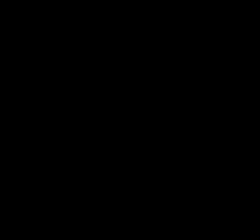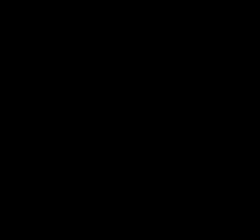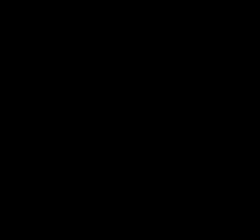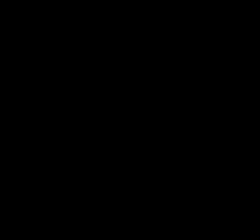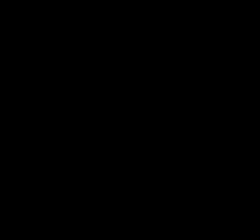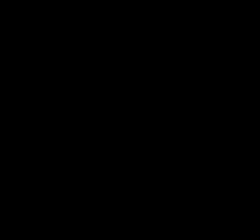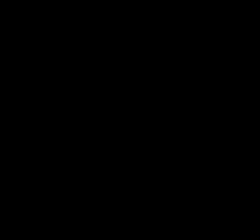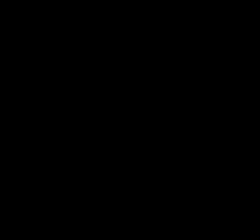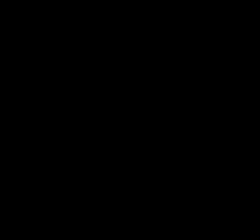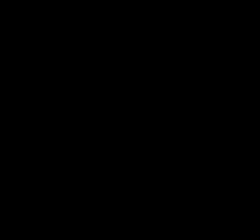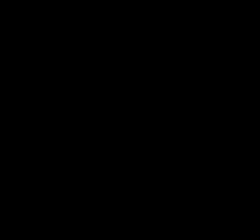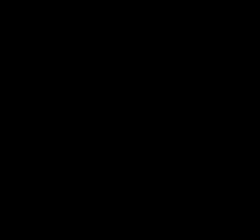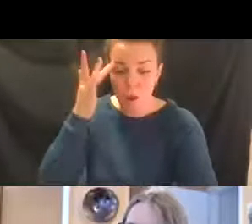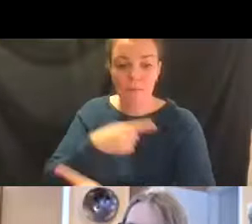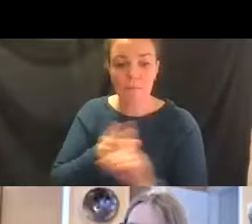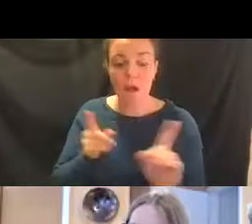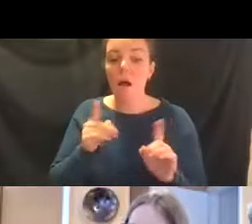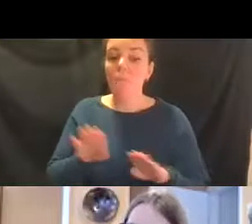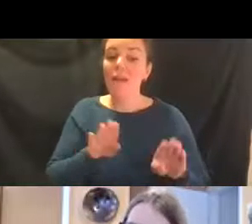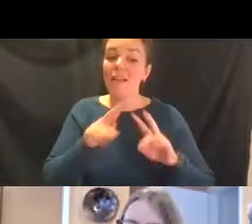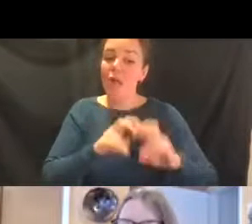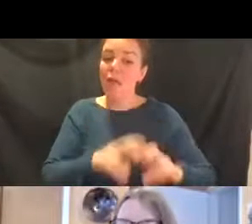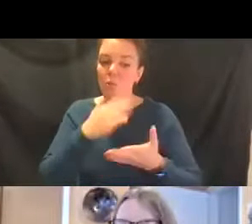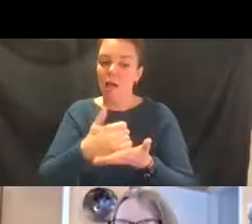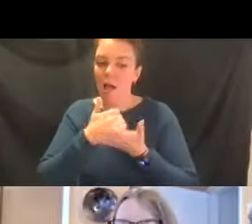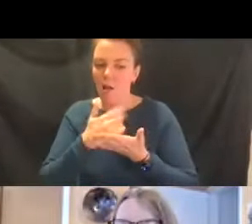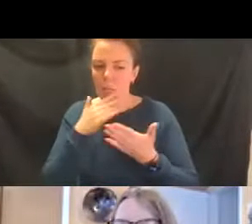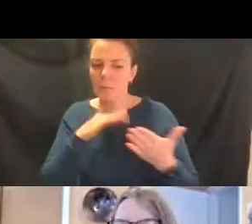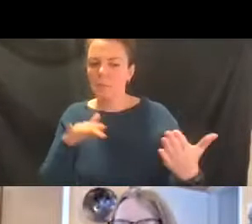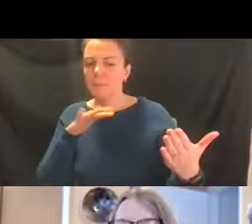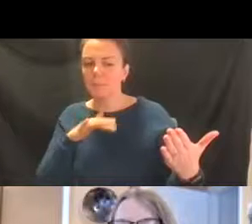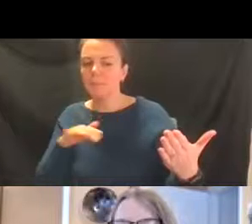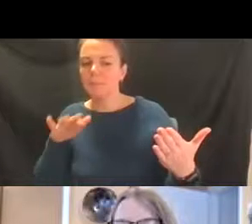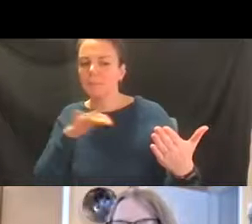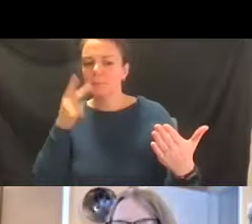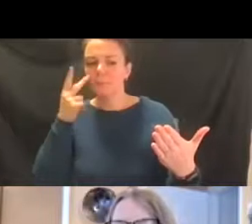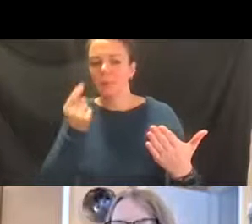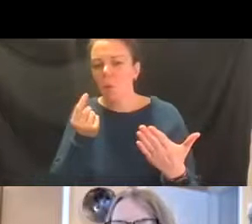and that's where behavior analysts can help as to setting limits as to how many times you can